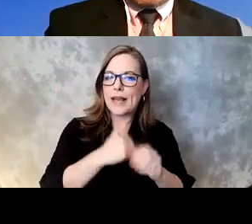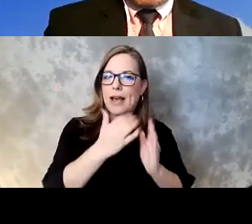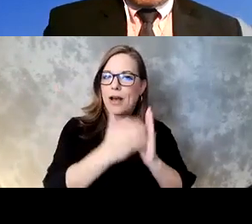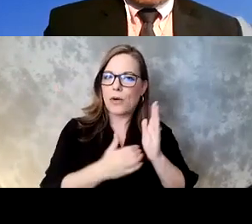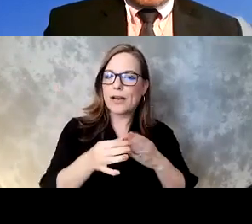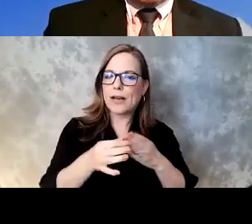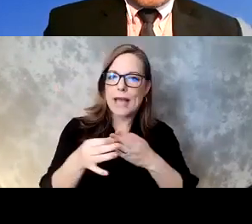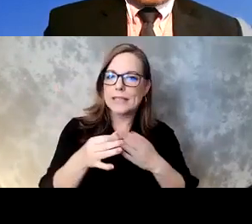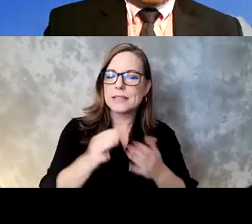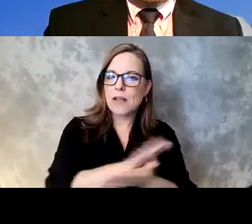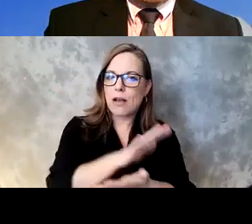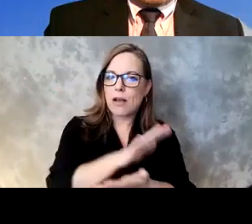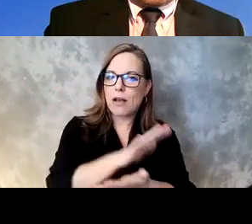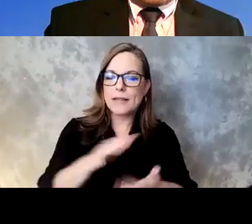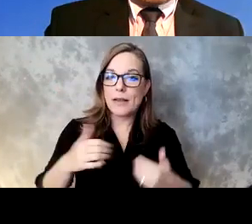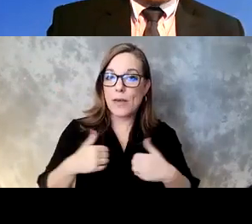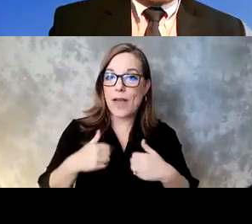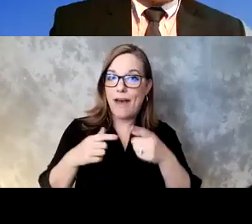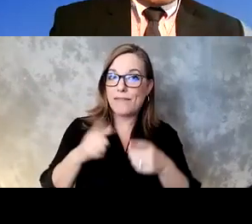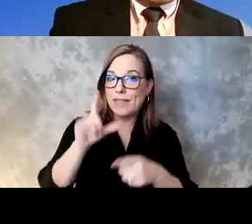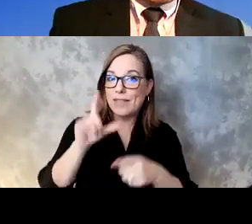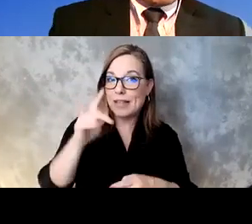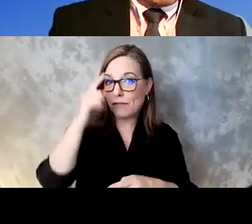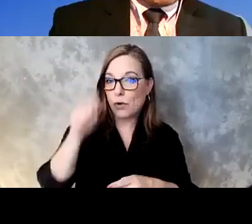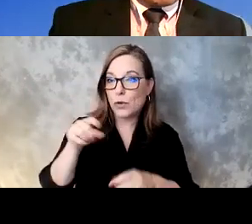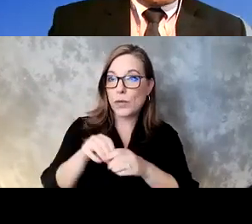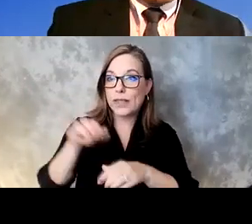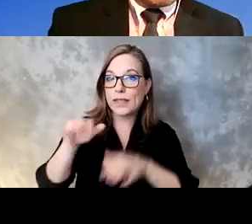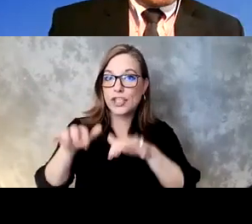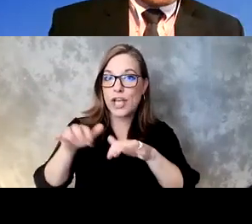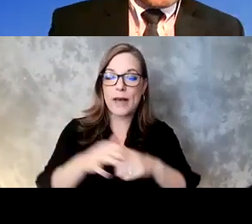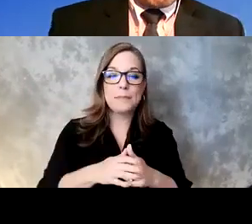Document that we've got in the chat here. These programs are supportive of working families